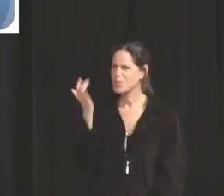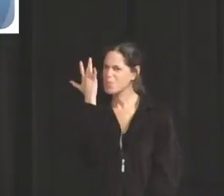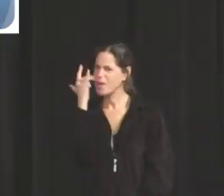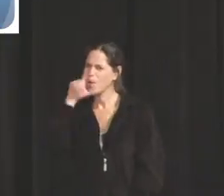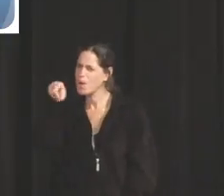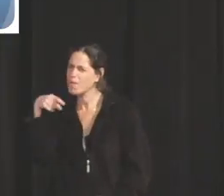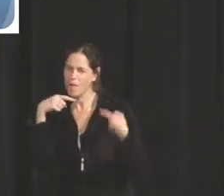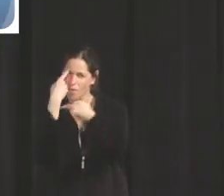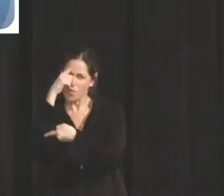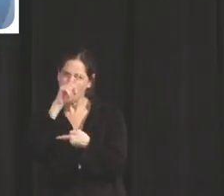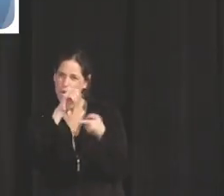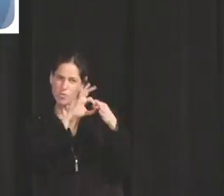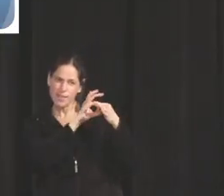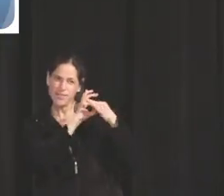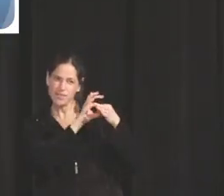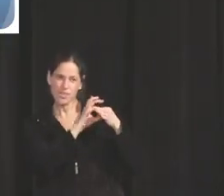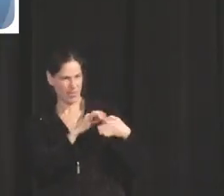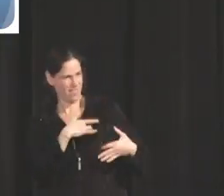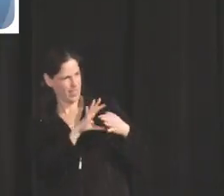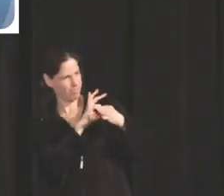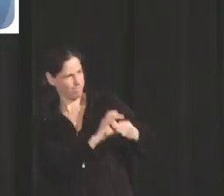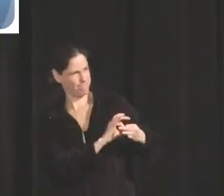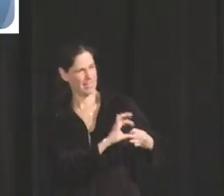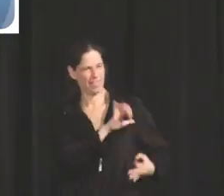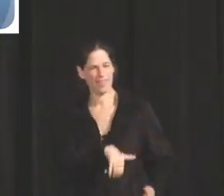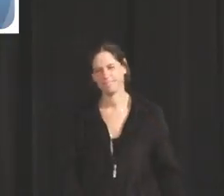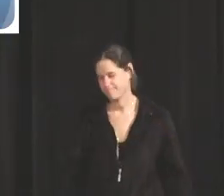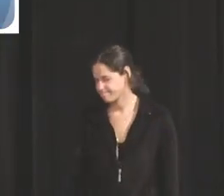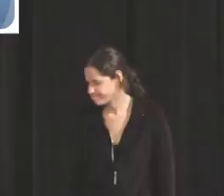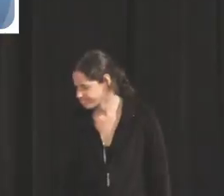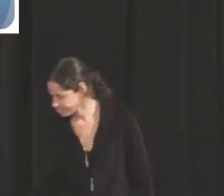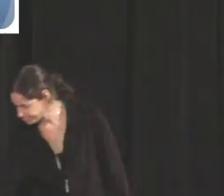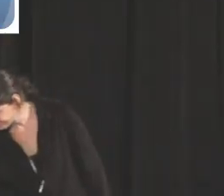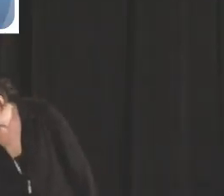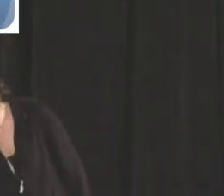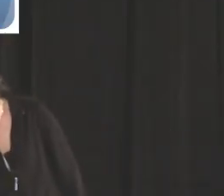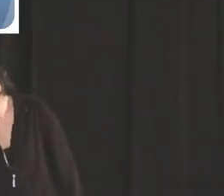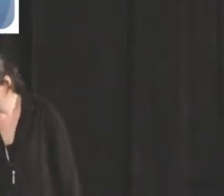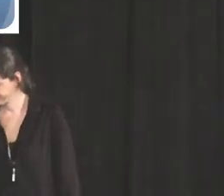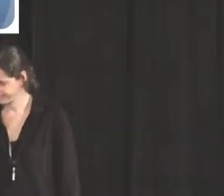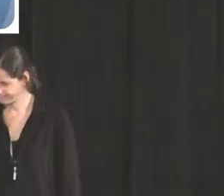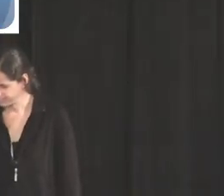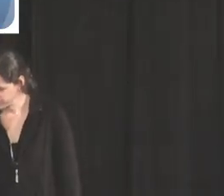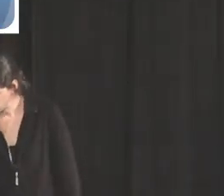the exposure to deaf adults, isn't necessarily just good about that relationship, but it can do more than that.